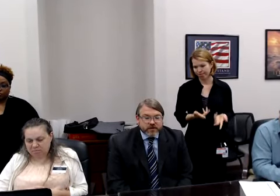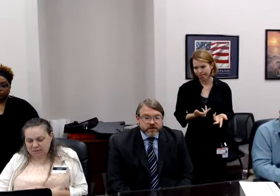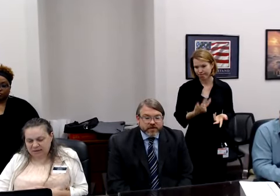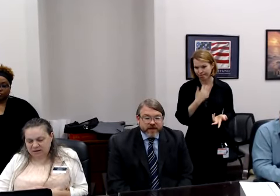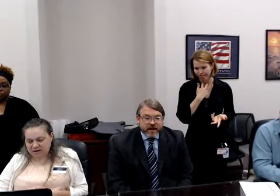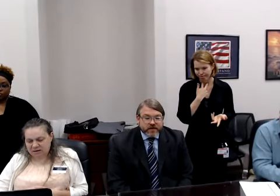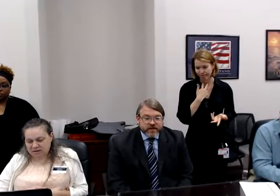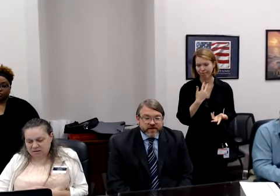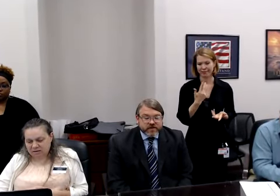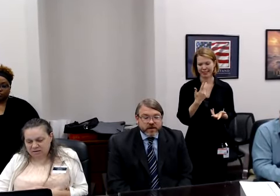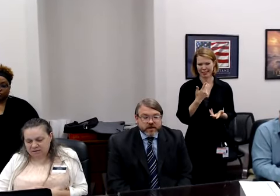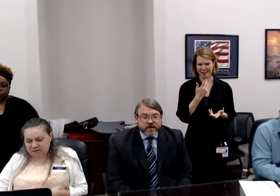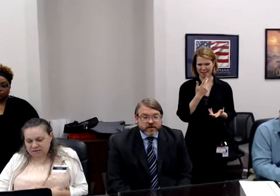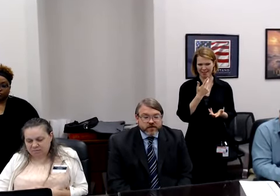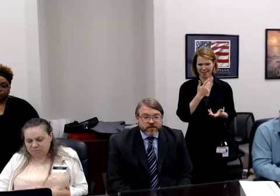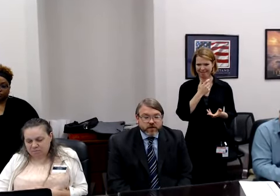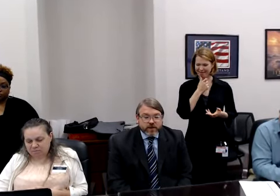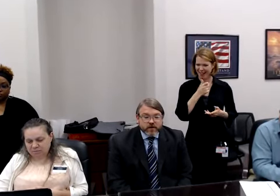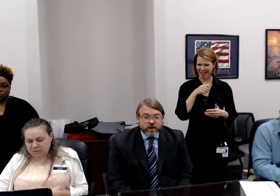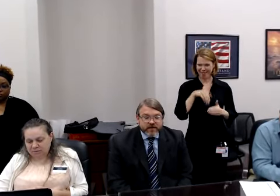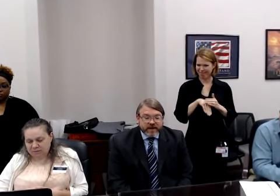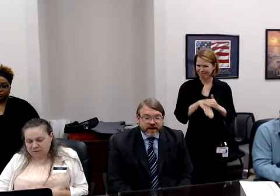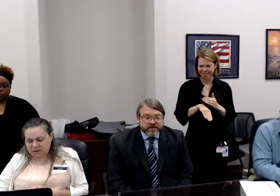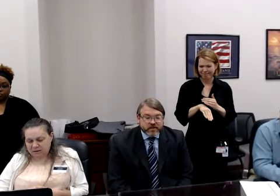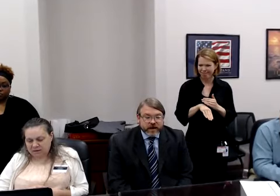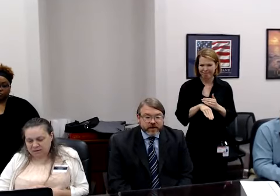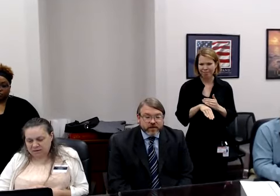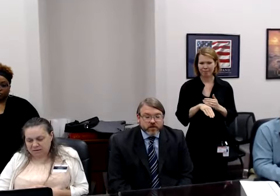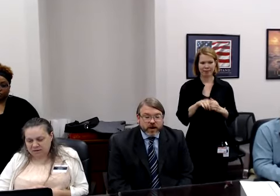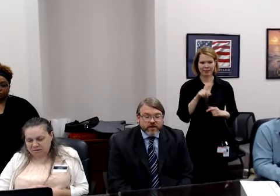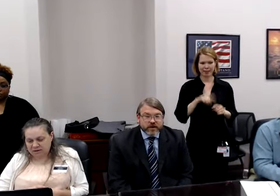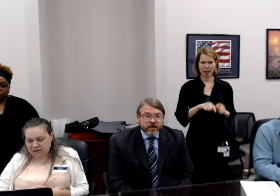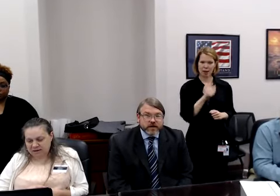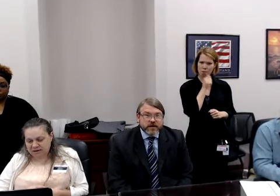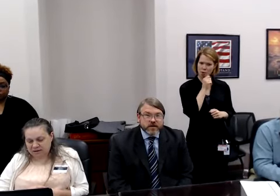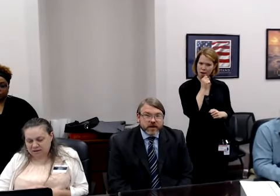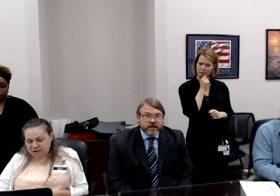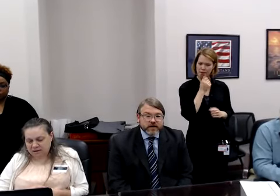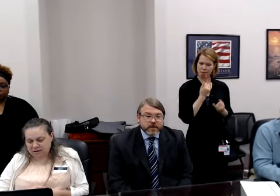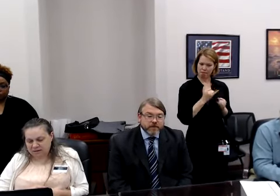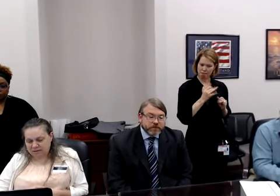So, this lack of accessibility took away their right to cast their ballot privately and independently.